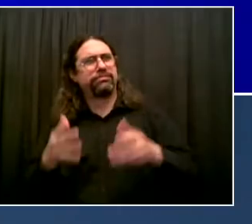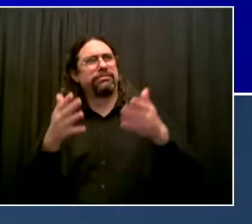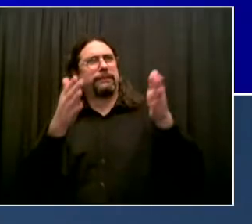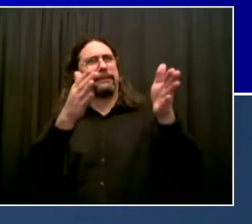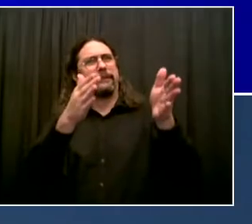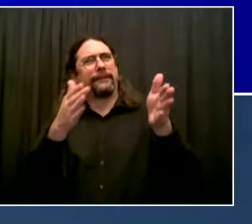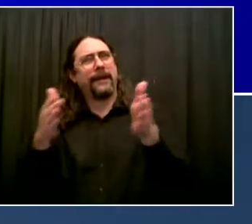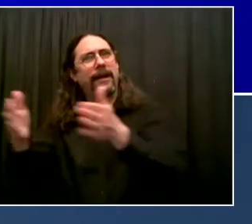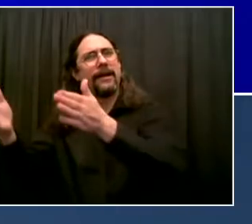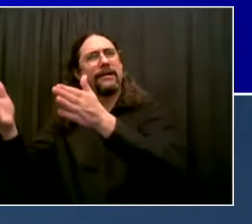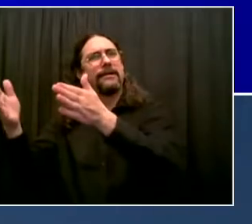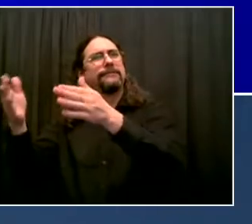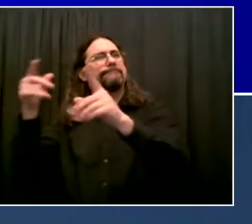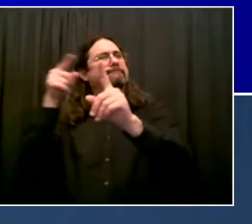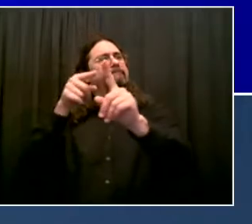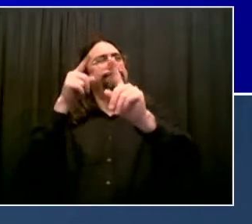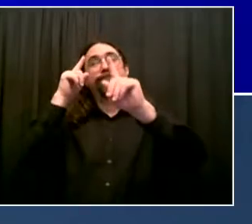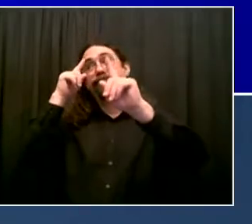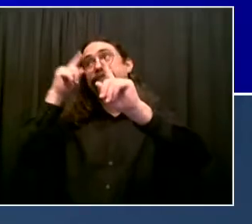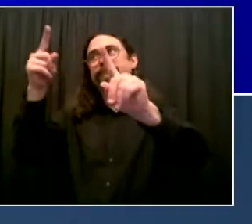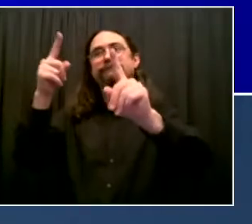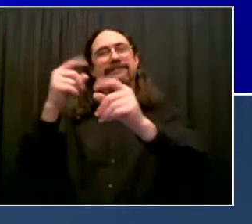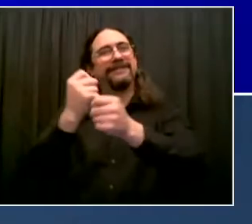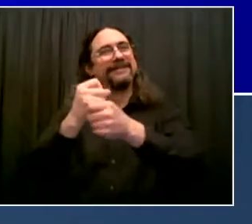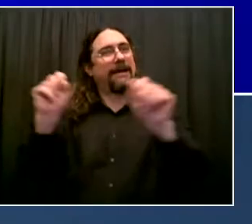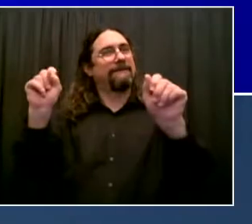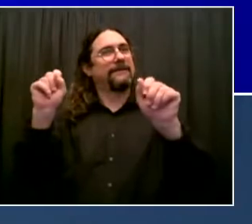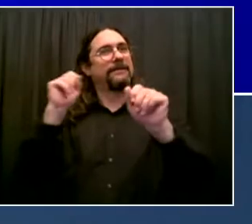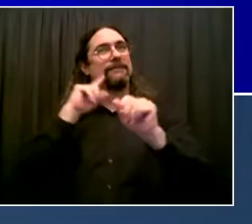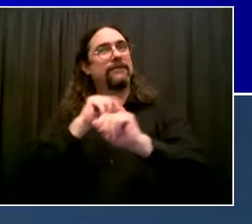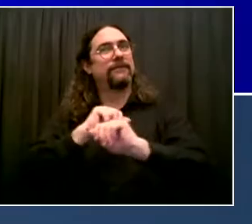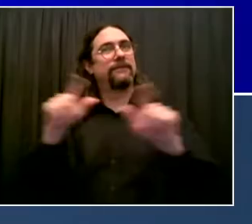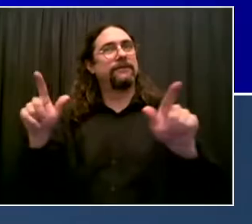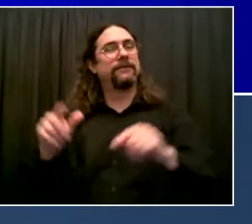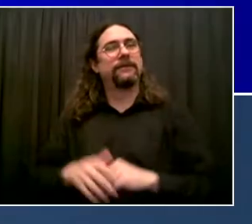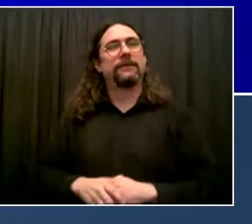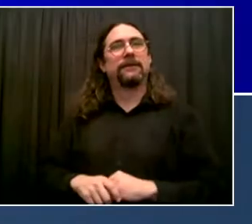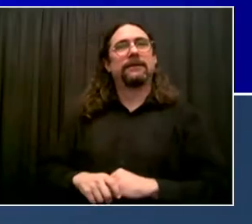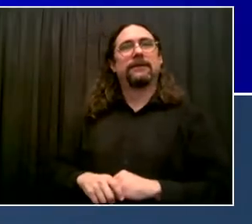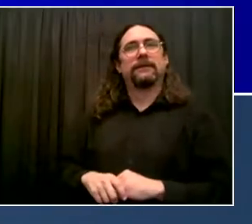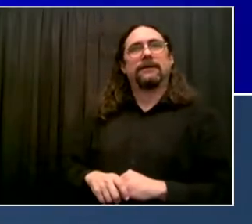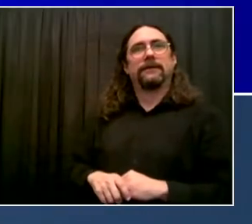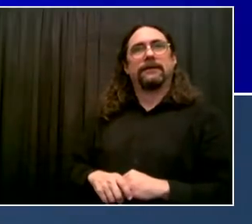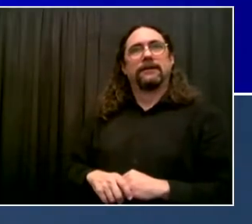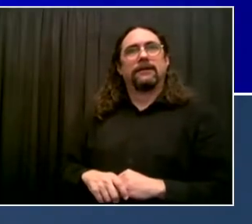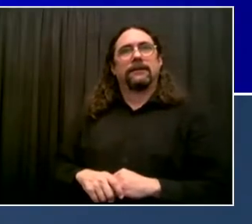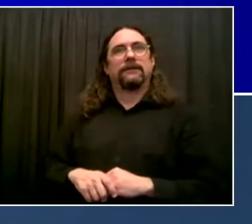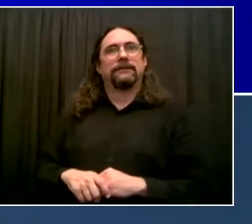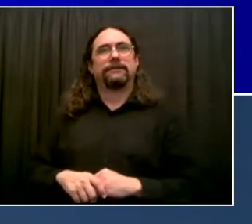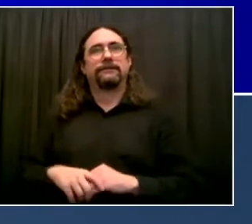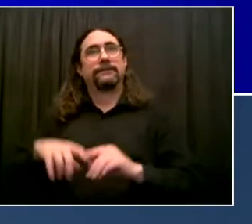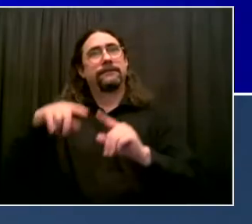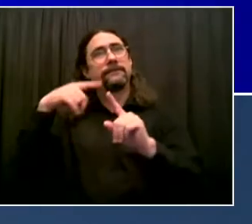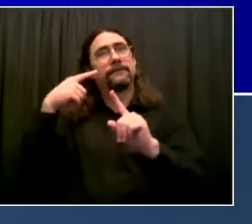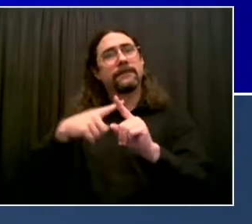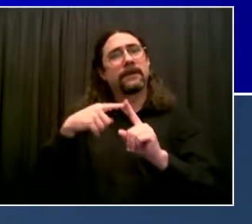GONE IGNORED BUT WE'RE HEARING ABOUT MORE AND MORE LATELY FOR GOOD REASON. WE ALWAYS IN NEED A LOT MORE